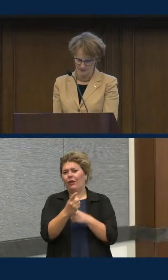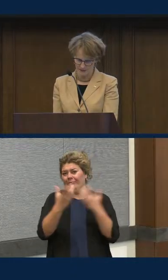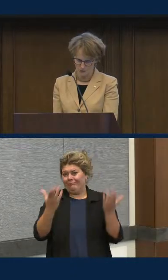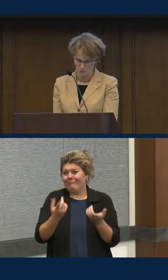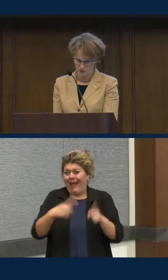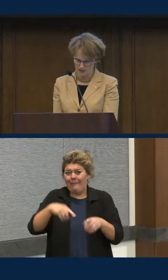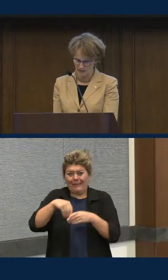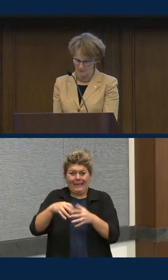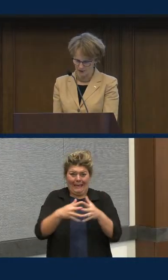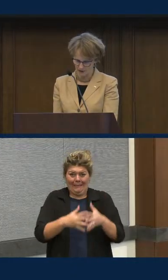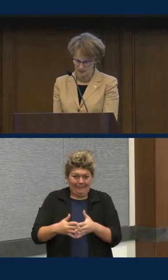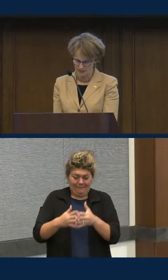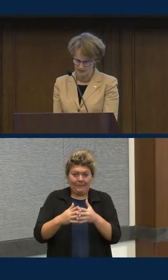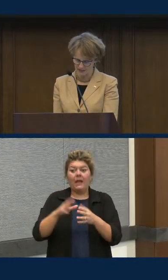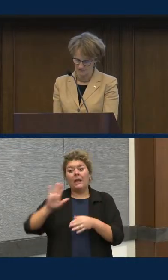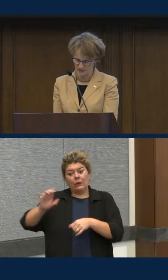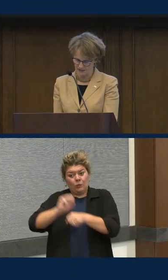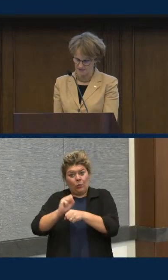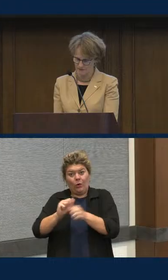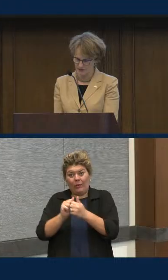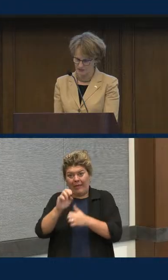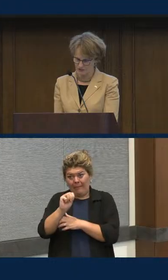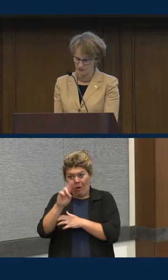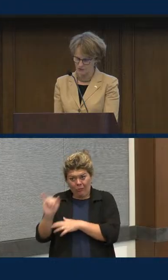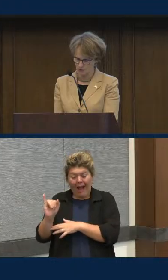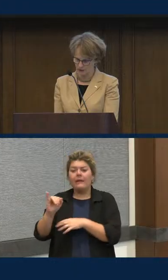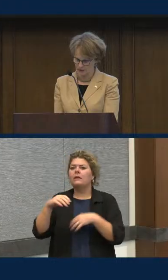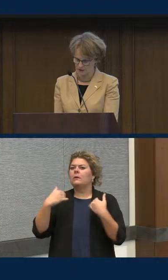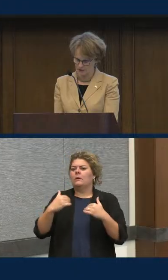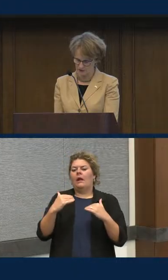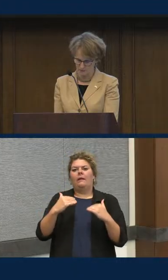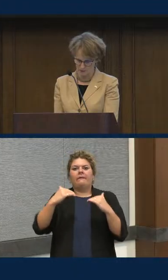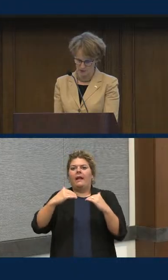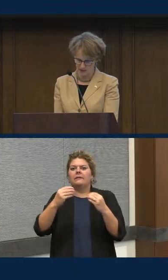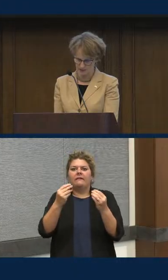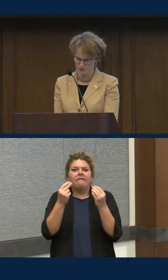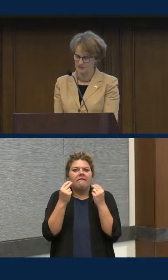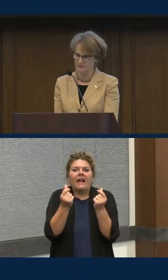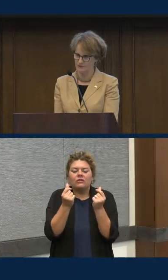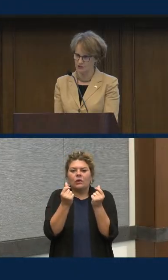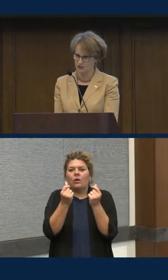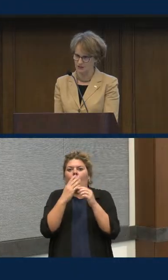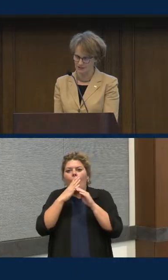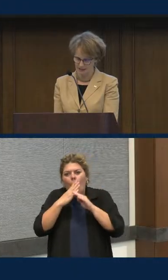faster, quieter, and more